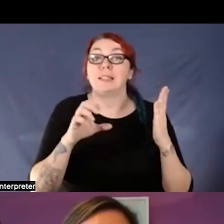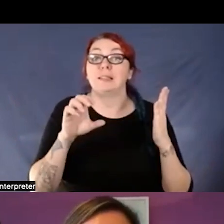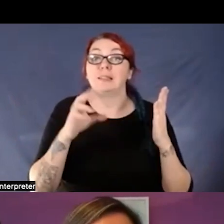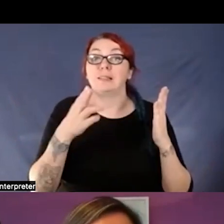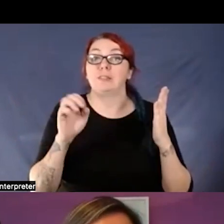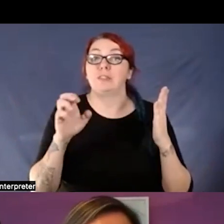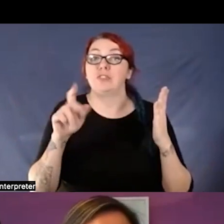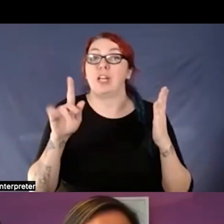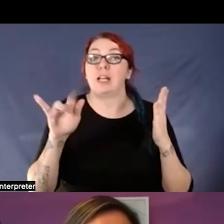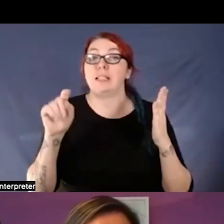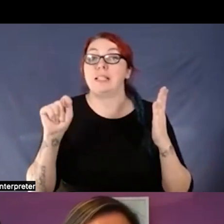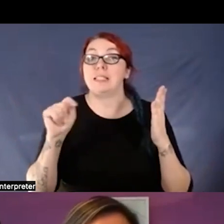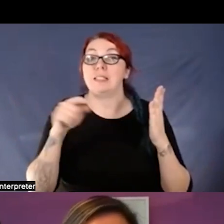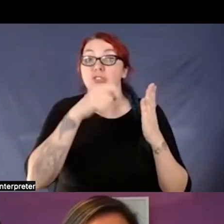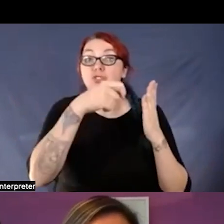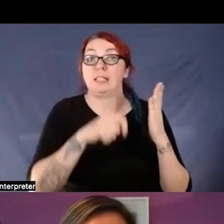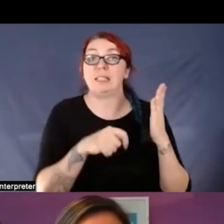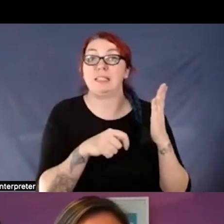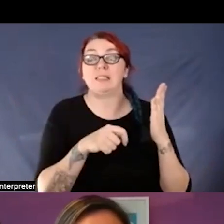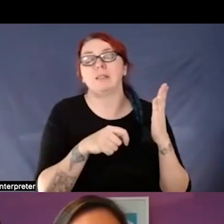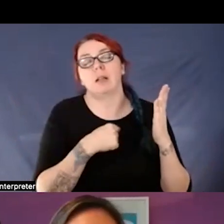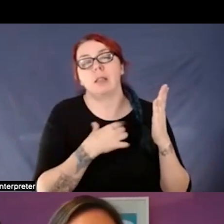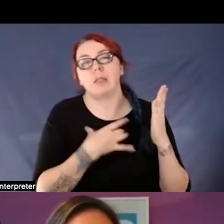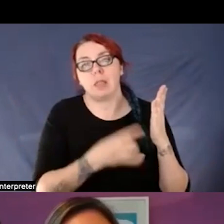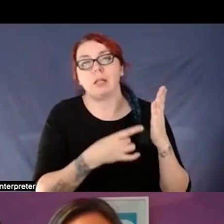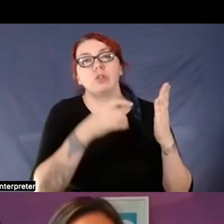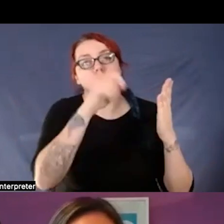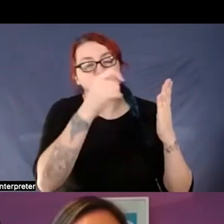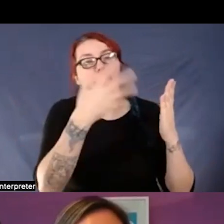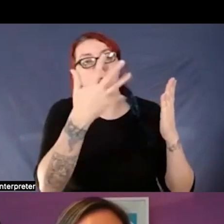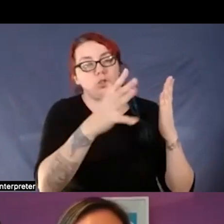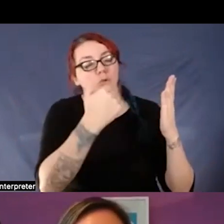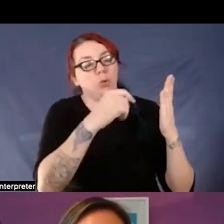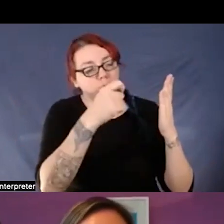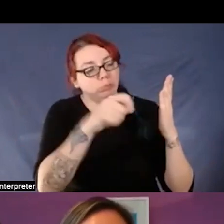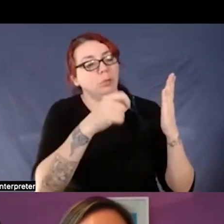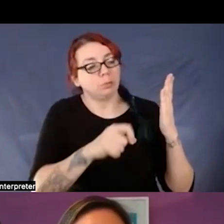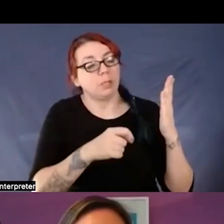use Excel because I don't have to rely on the internet to access my checklists. I can easily